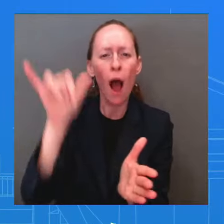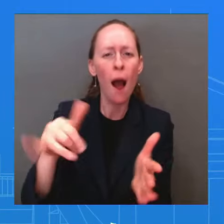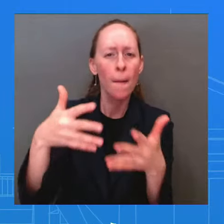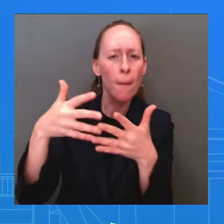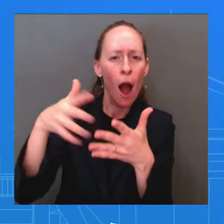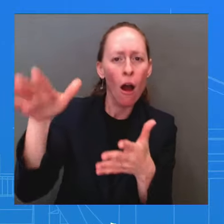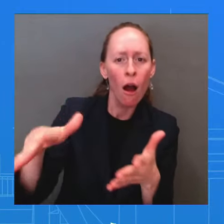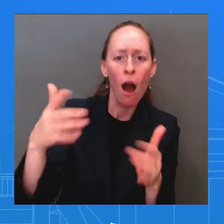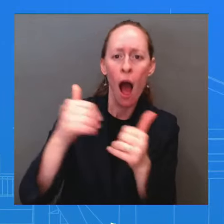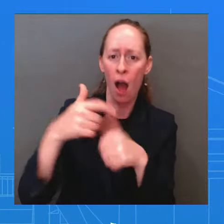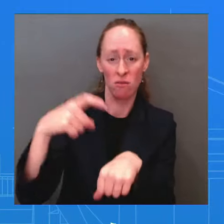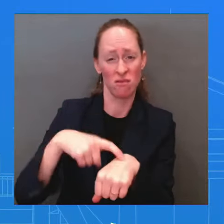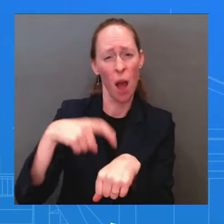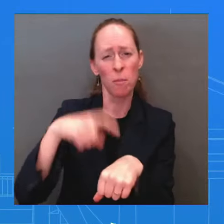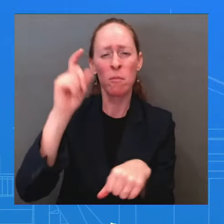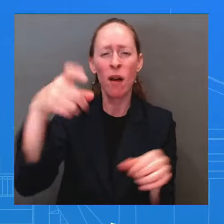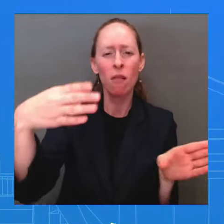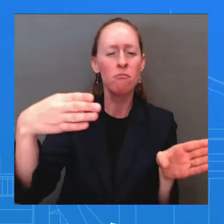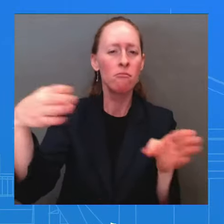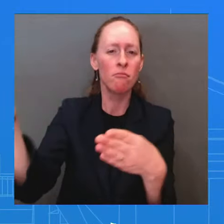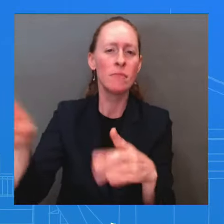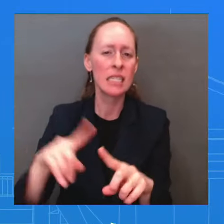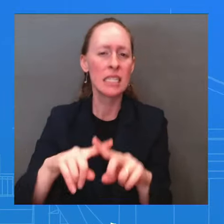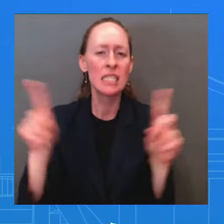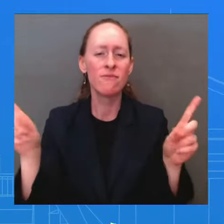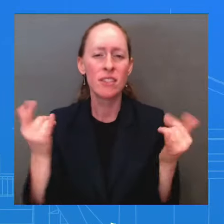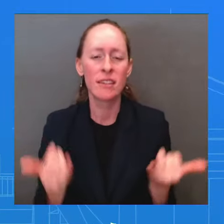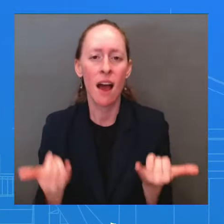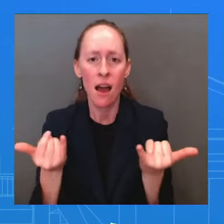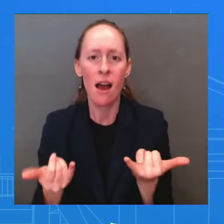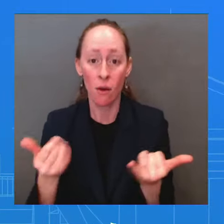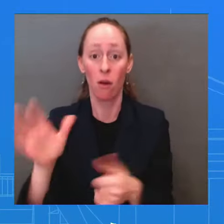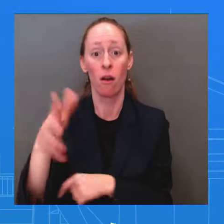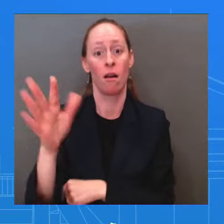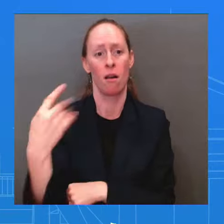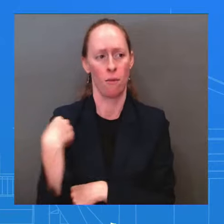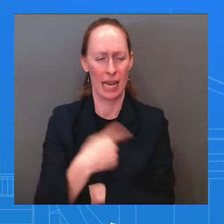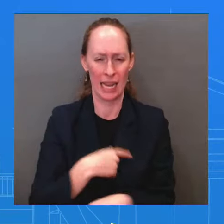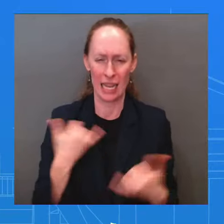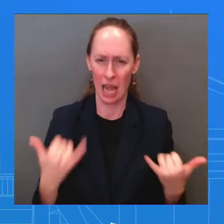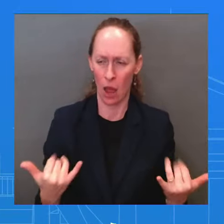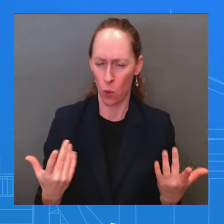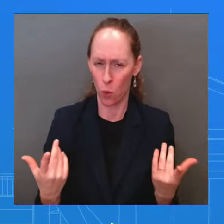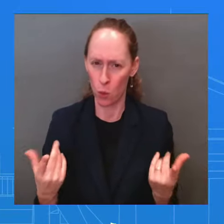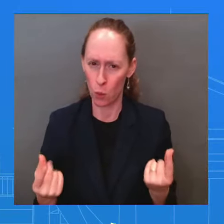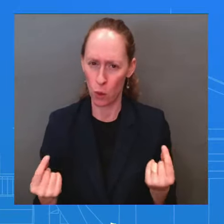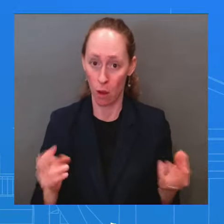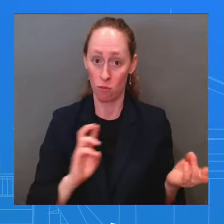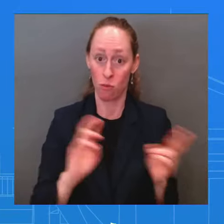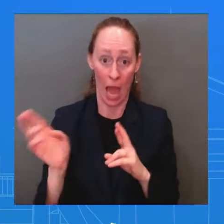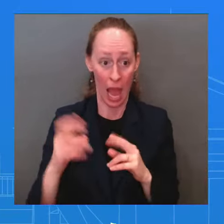making sure that we're making things in America -- right? -- by American workers. That has always been the President's focus.